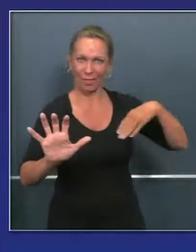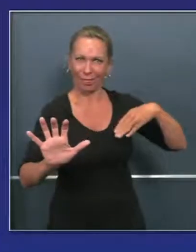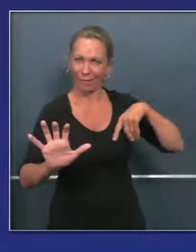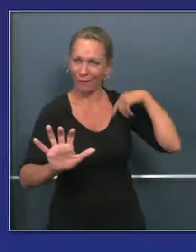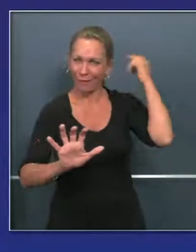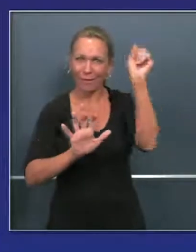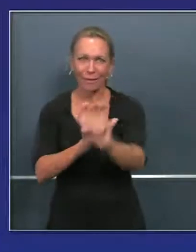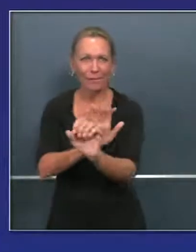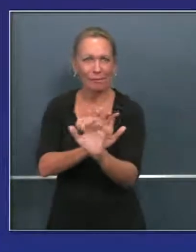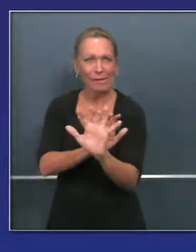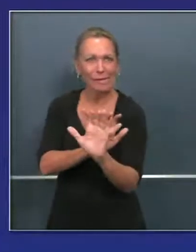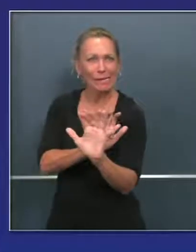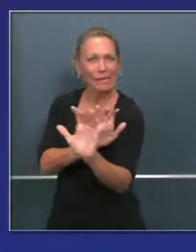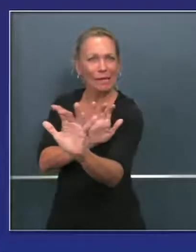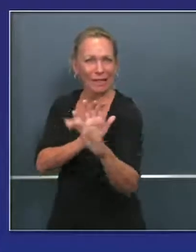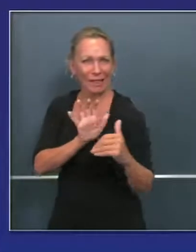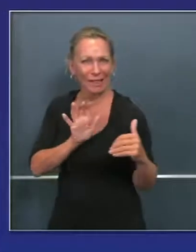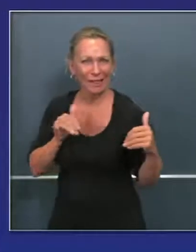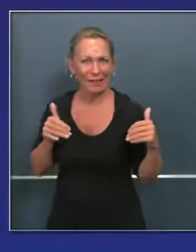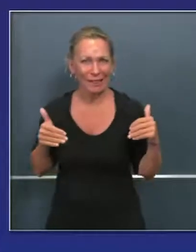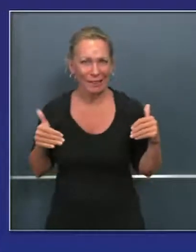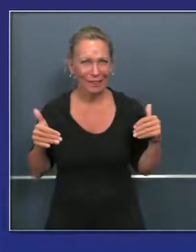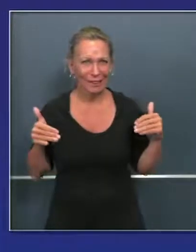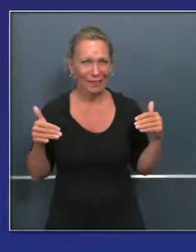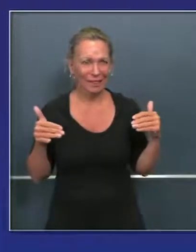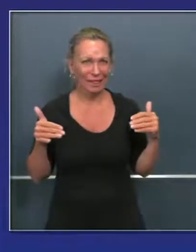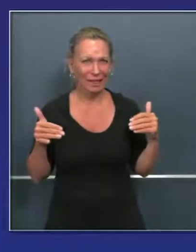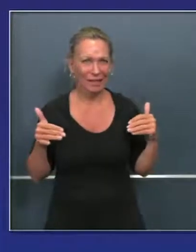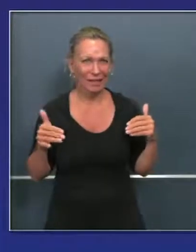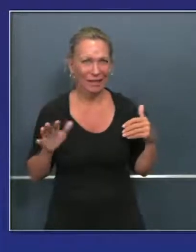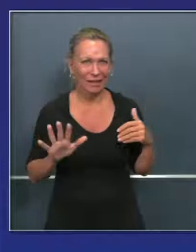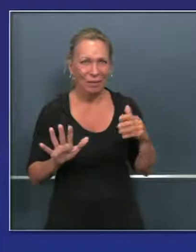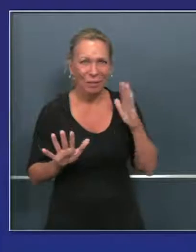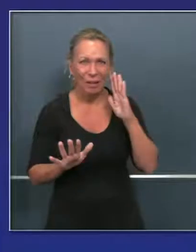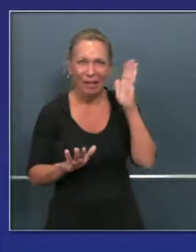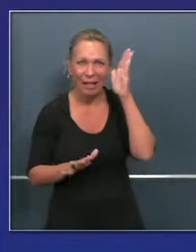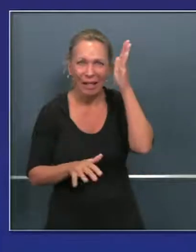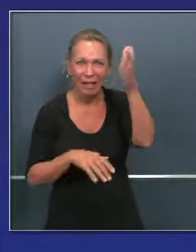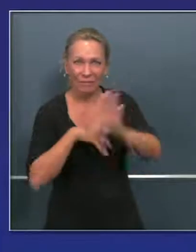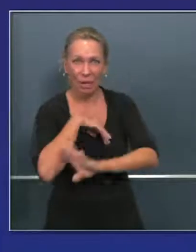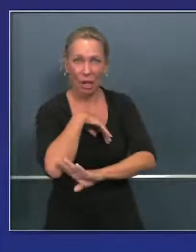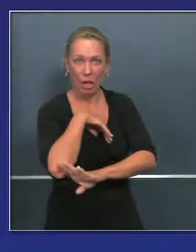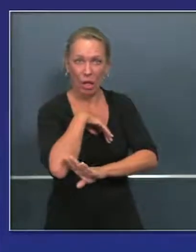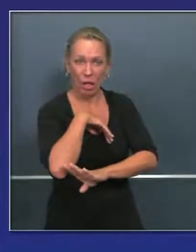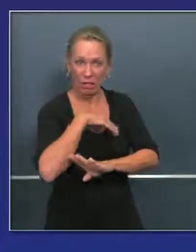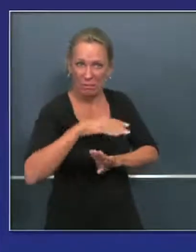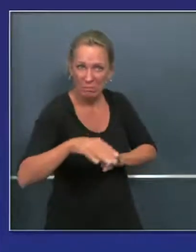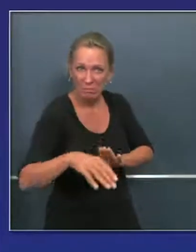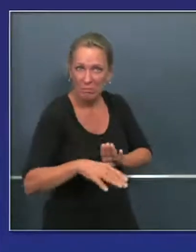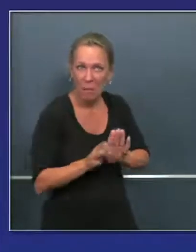sites included hospital beds and plans protocols and procedures to significantly increase our